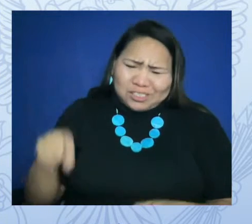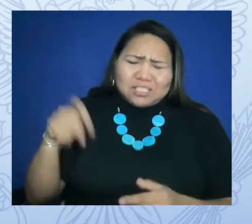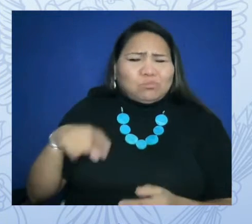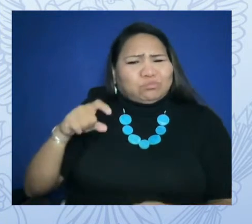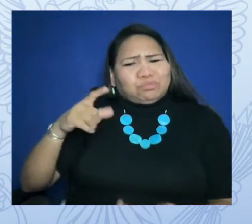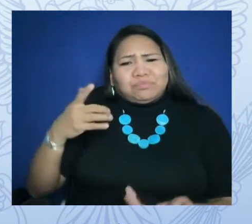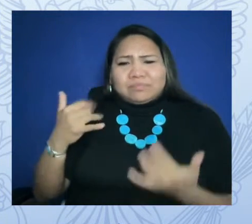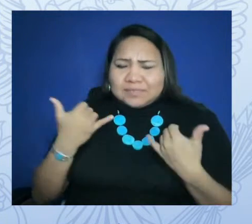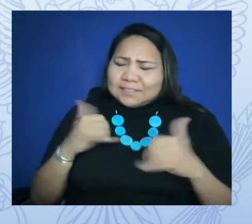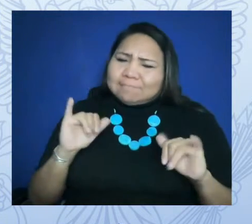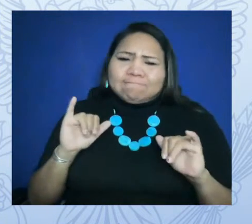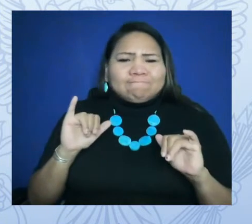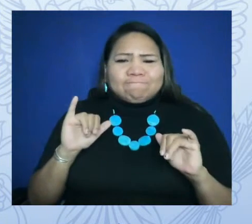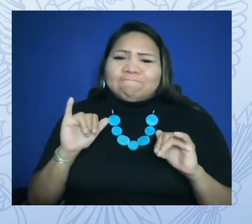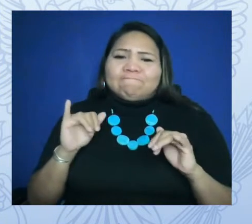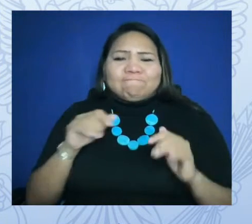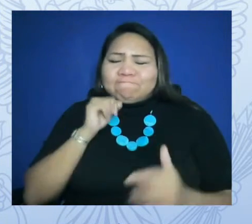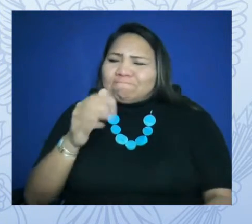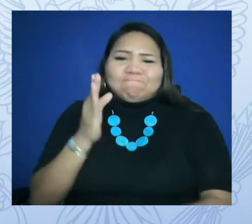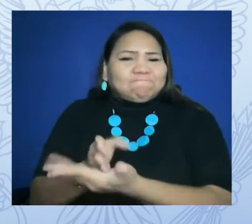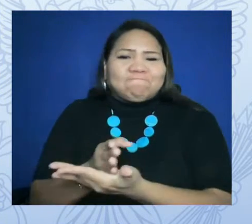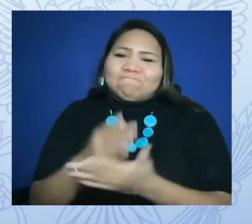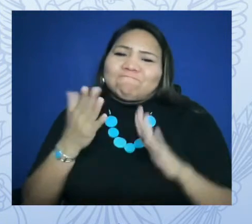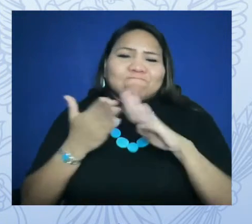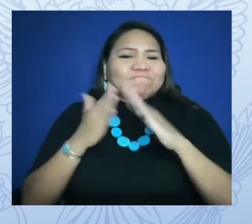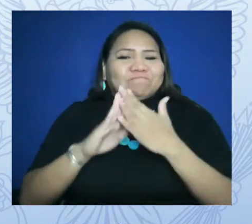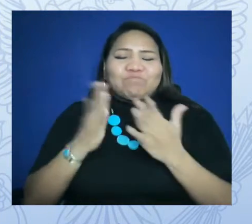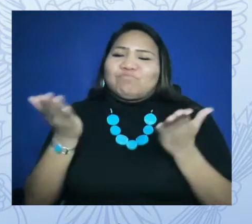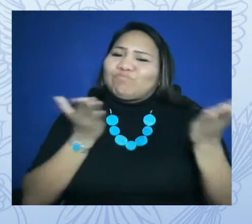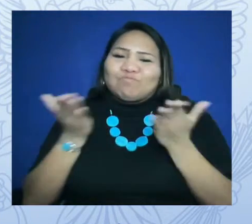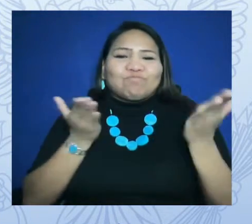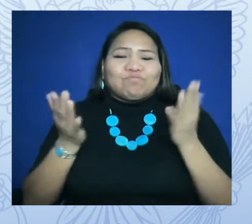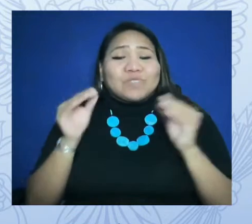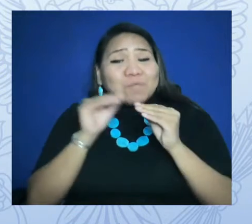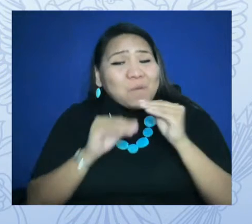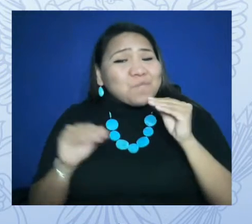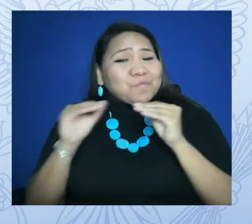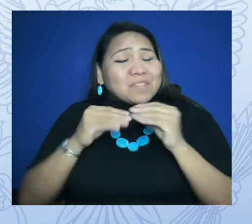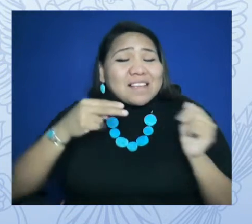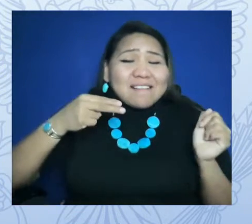from serving at higher rates than any other group.